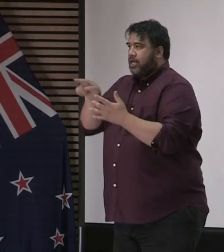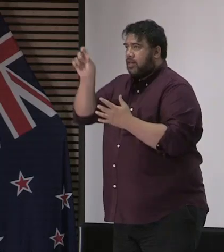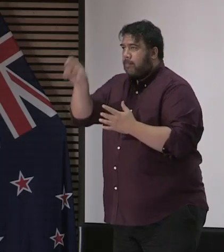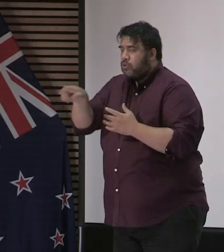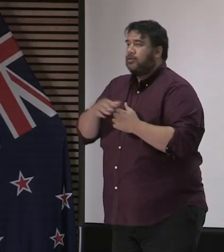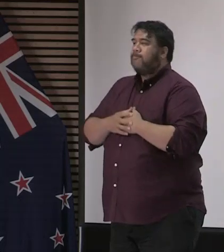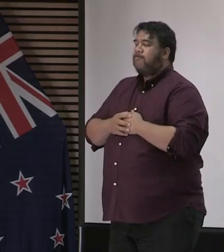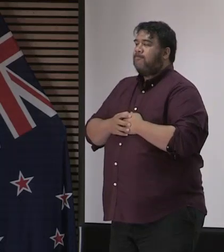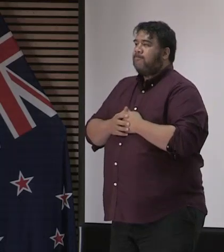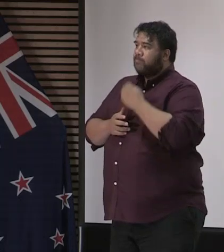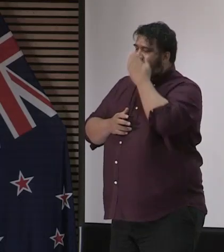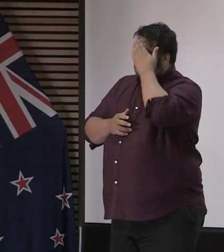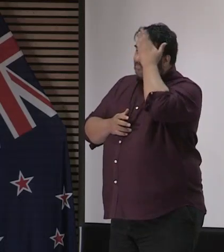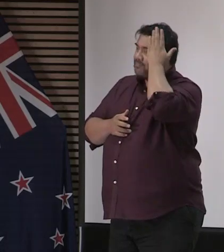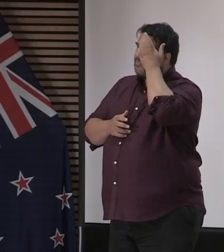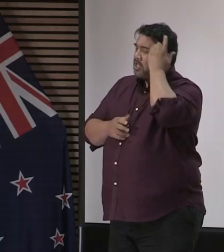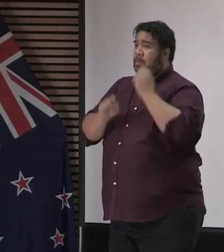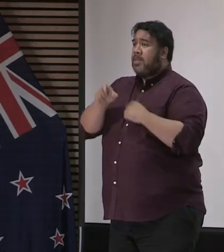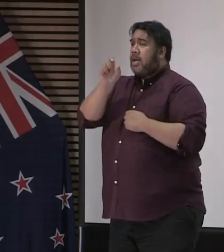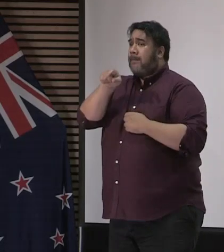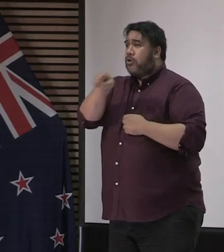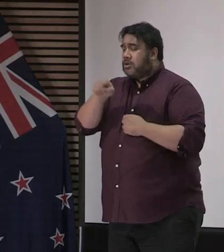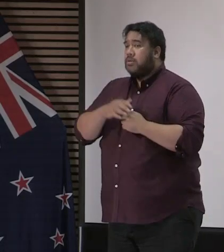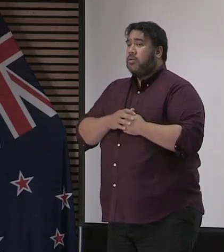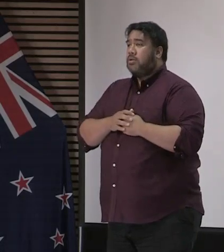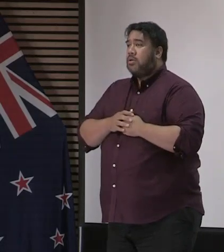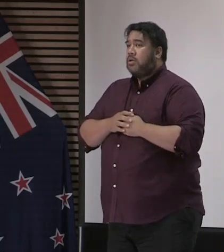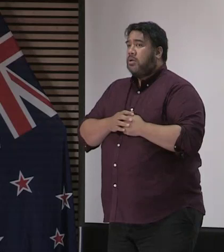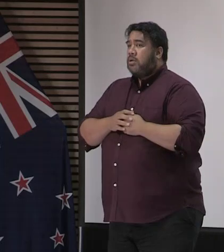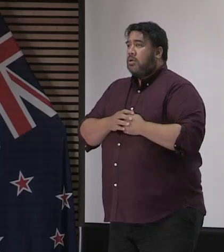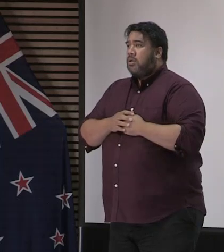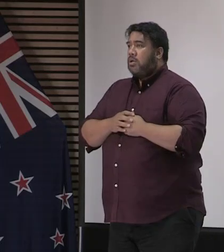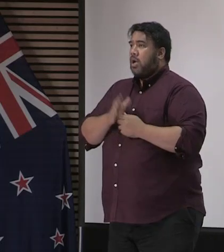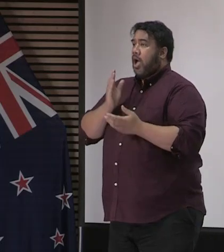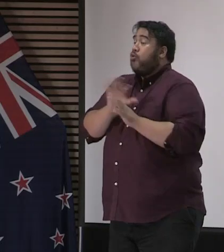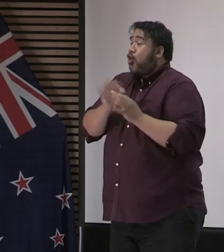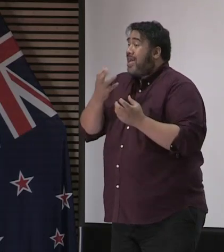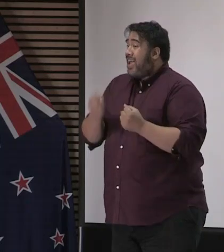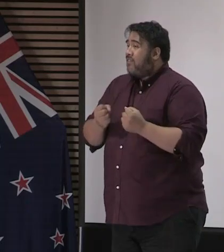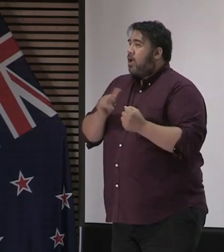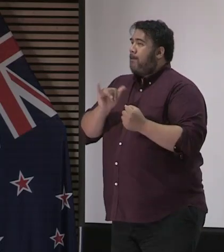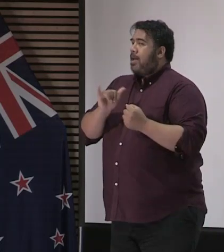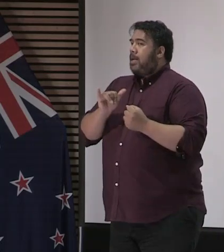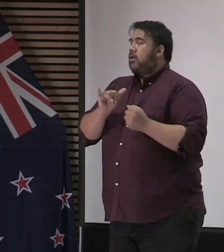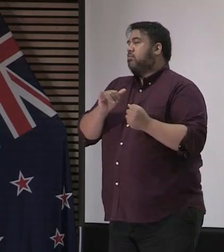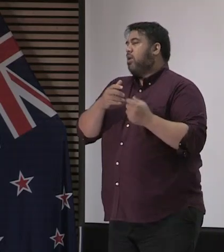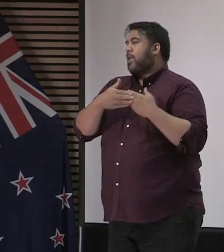contacted immediately by the public health unit and it may take longer for people to